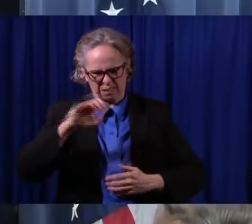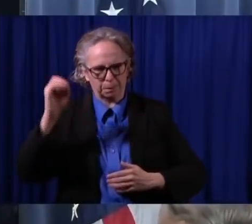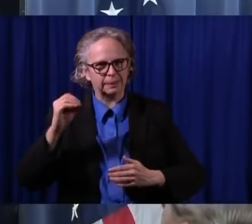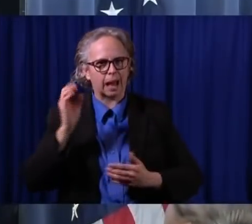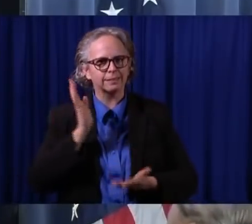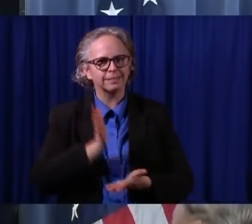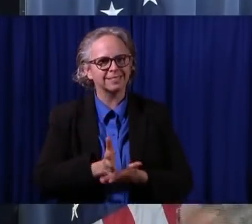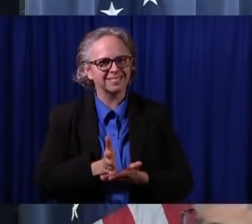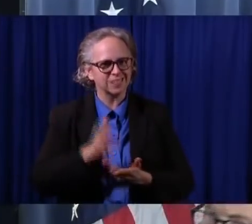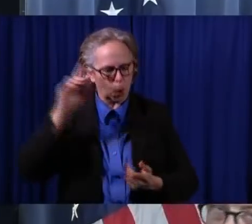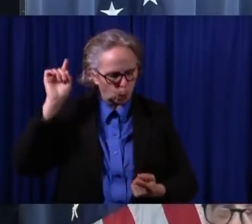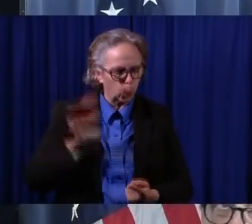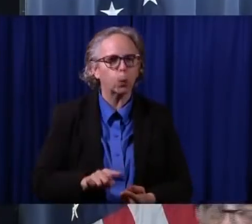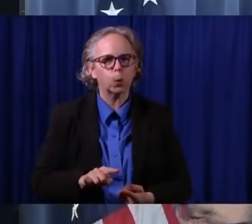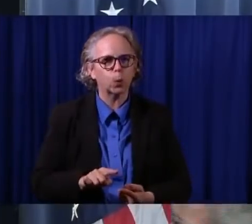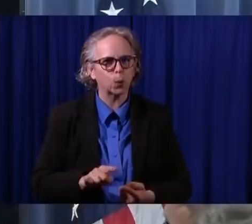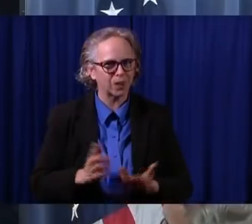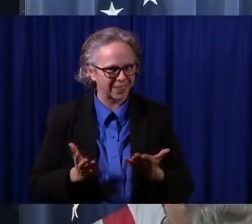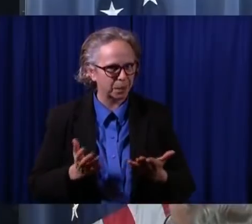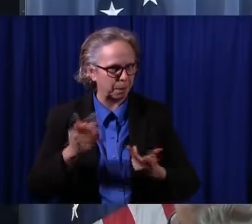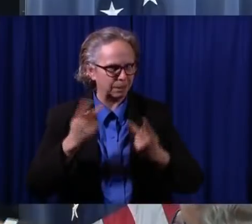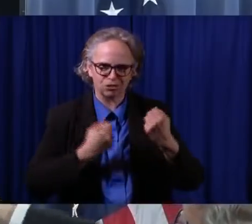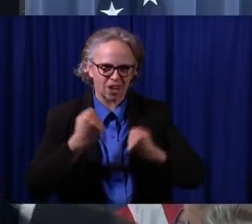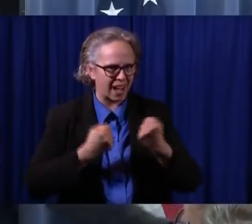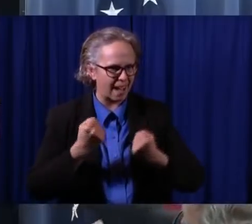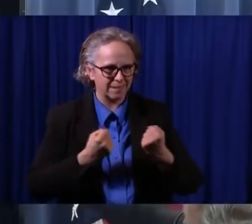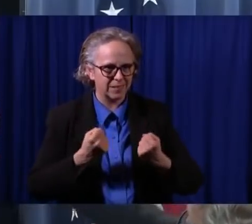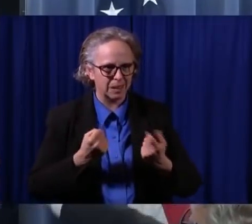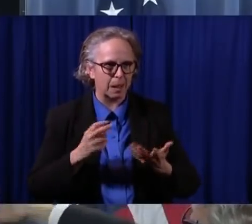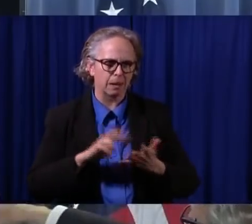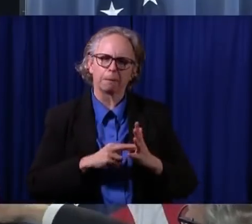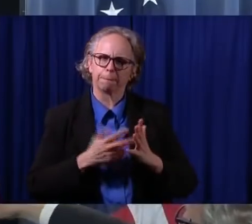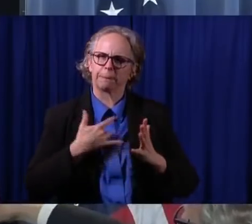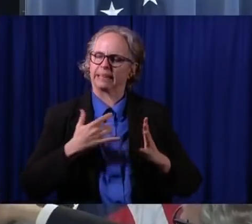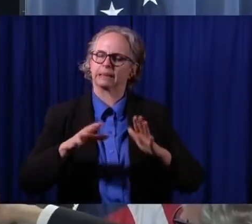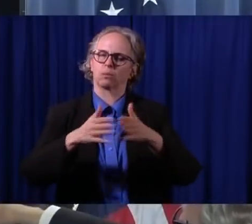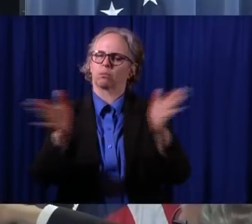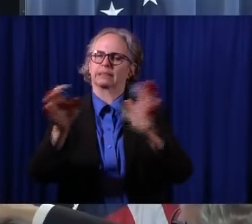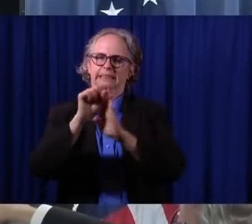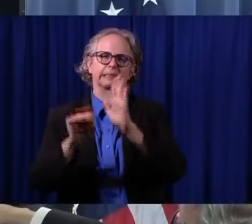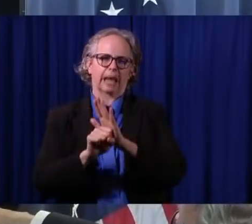WHAT YOU ARE SEEING I GUESS IS STATEWIDE IT WENT DOWN, CLOSE